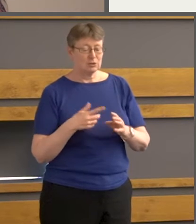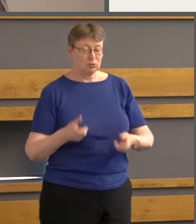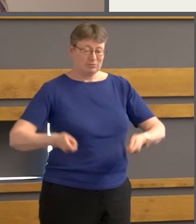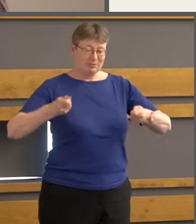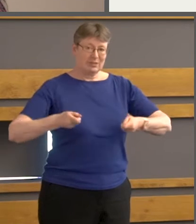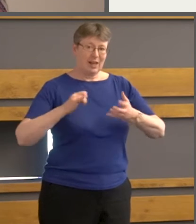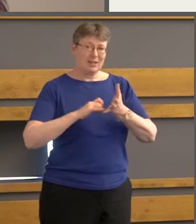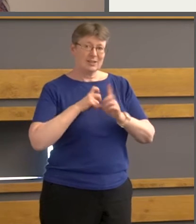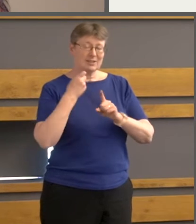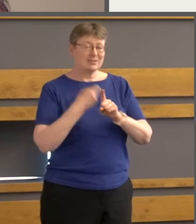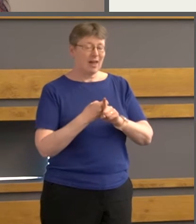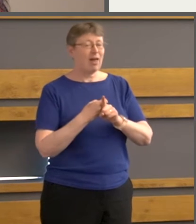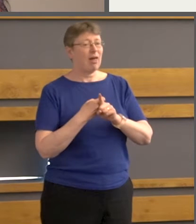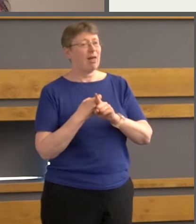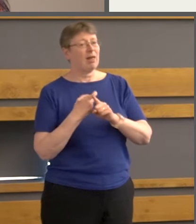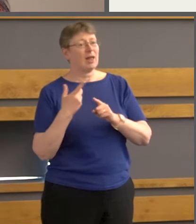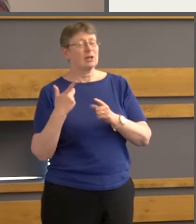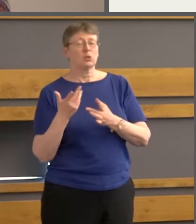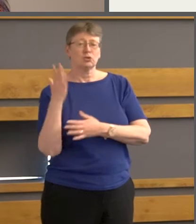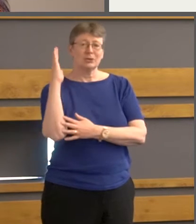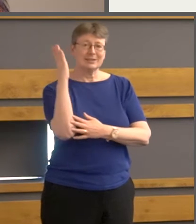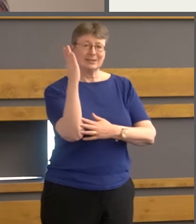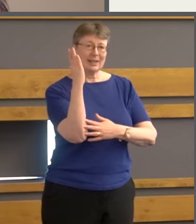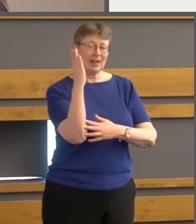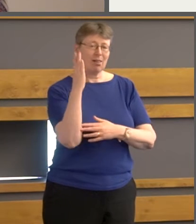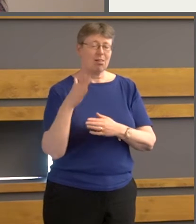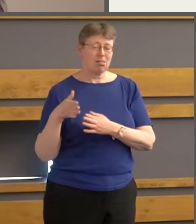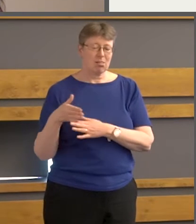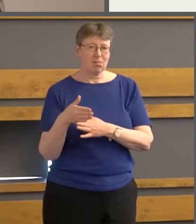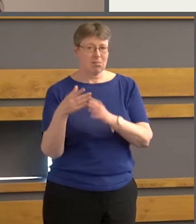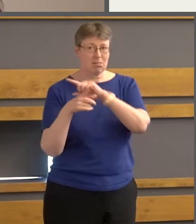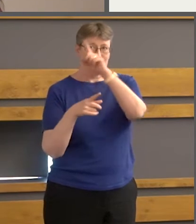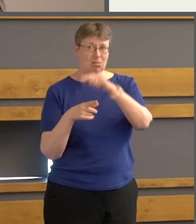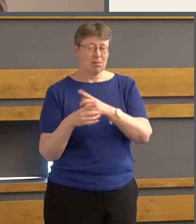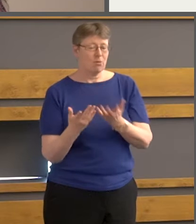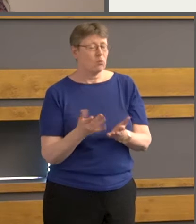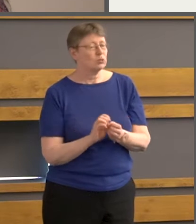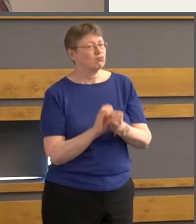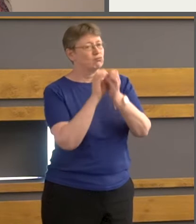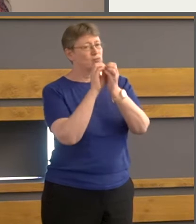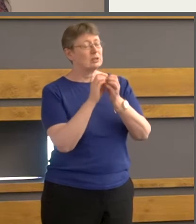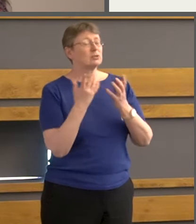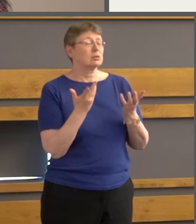were also produced locally in linen, items that facilitated trade with the colonies. Where the purchaser in the Caribbean or North America